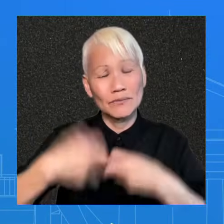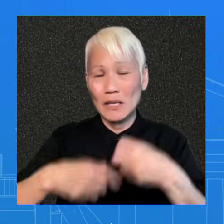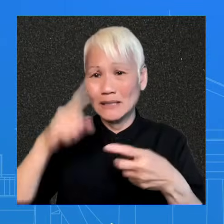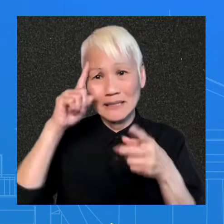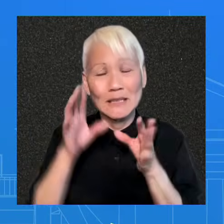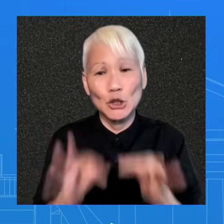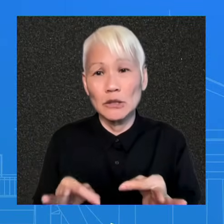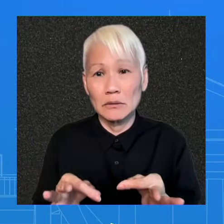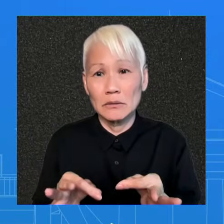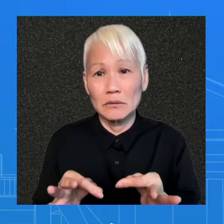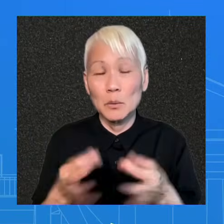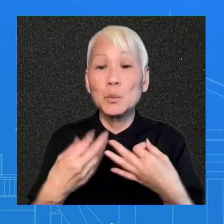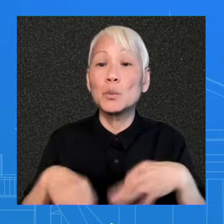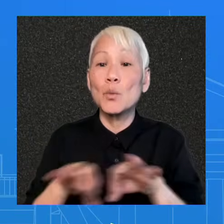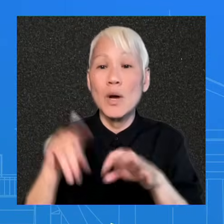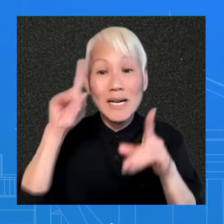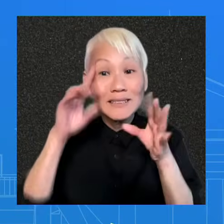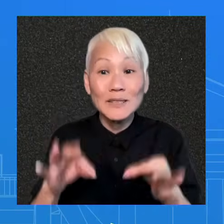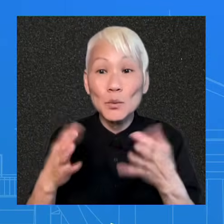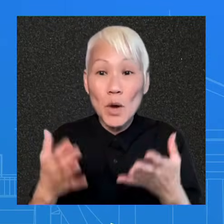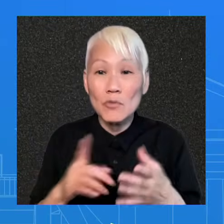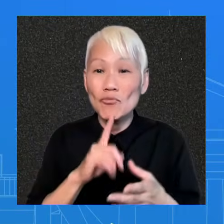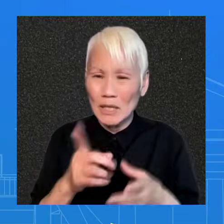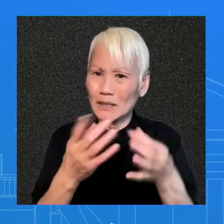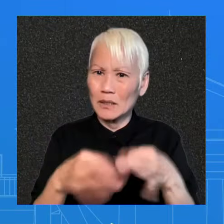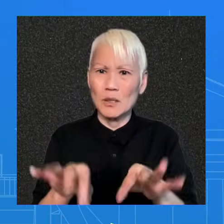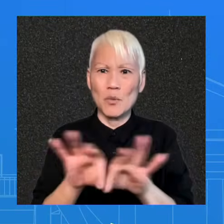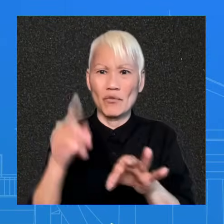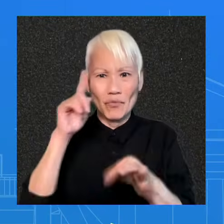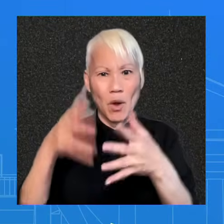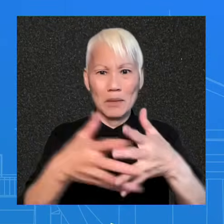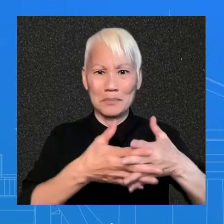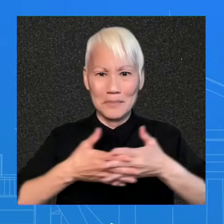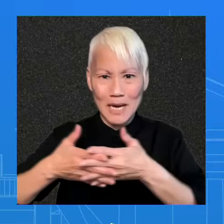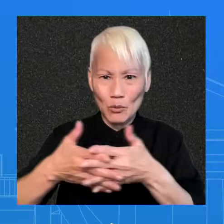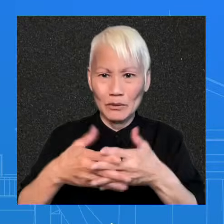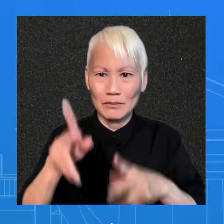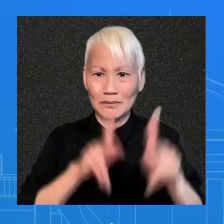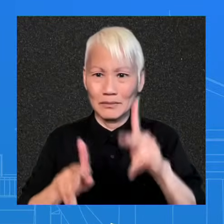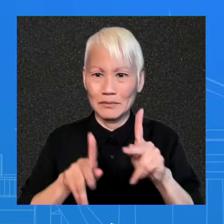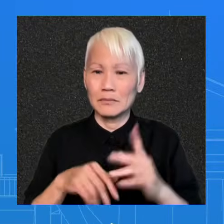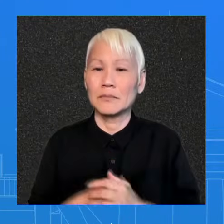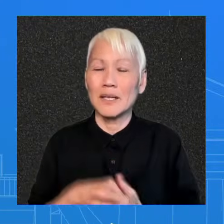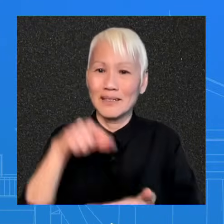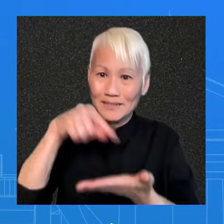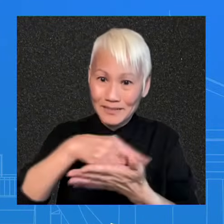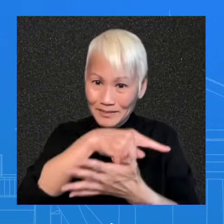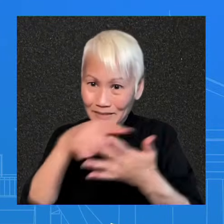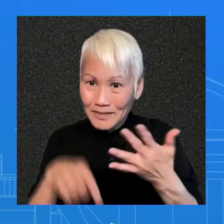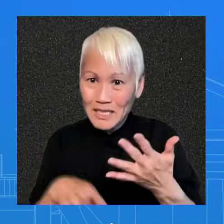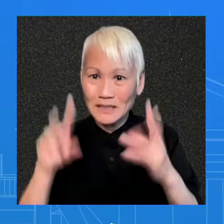that matter to the American people, this is something that --this is --these --those are issues that the President has talked to with the Vice President.